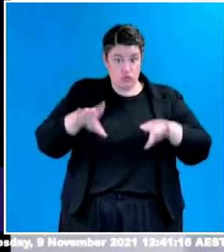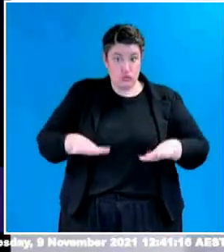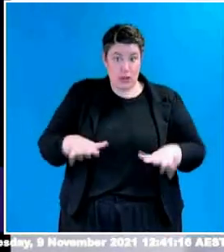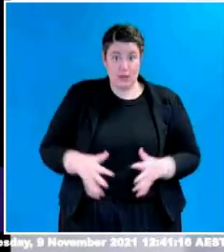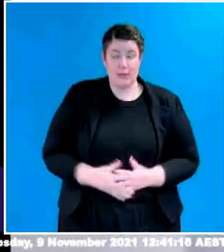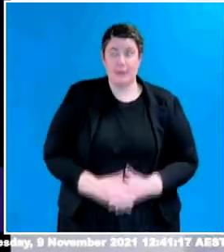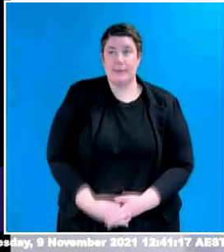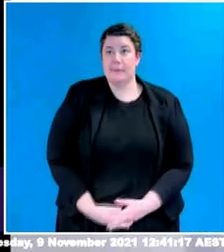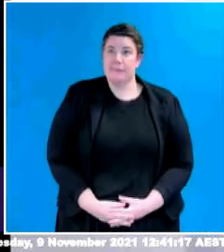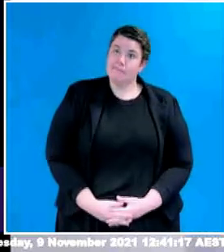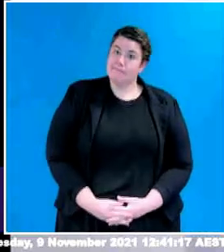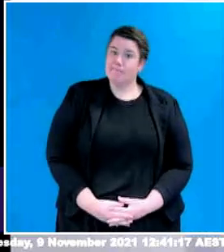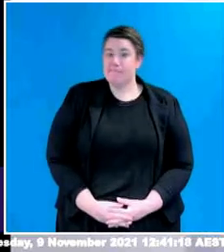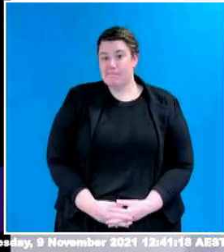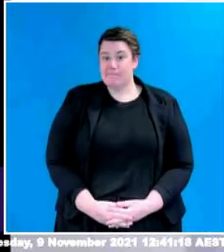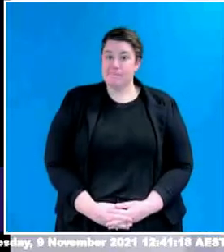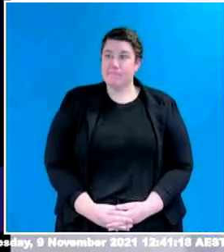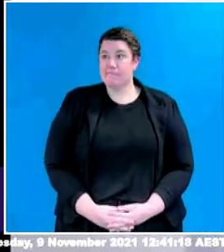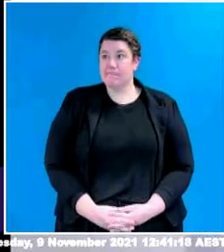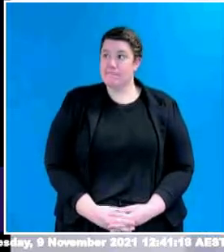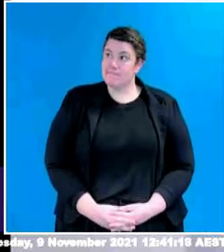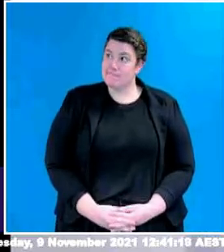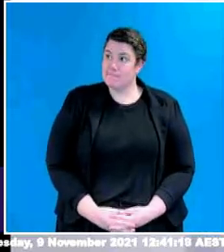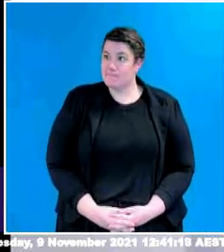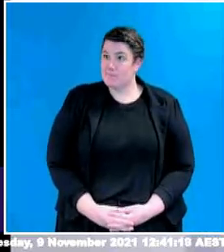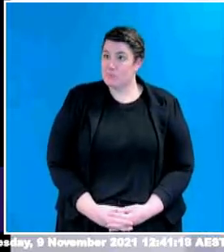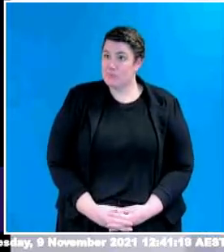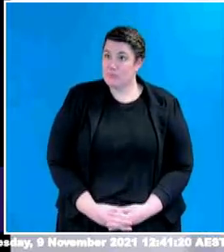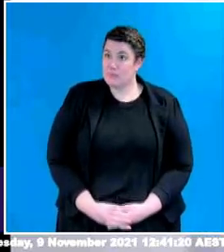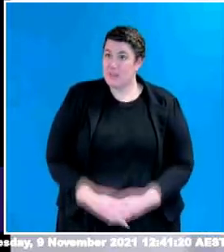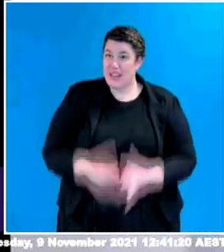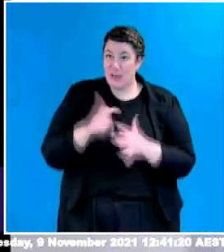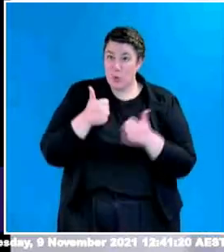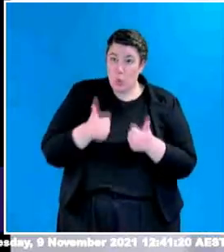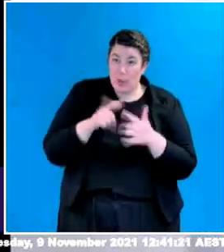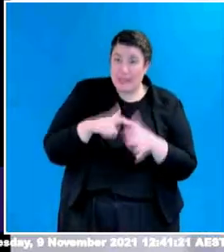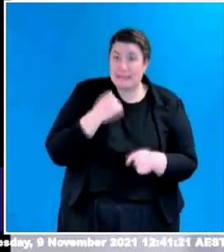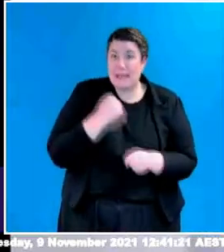I'm not sure I can even dredge up a "promising" for you, Ms Eastman.